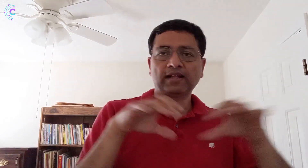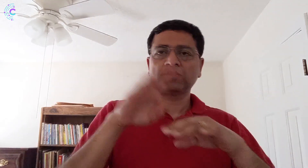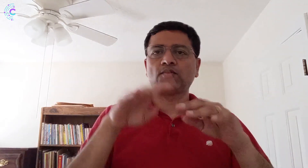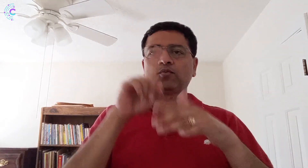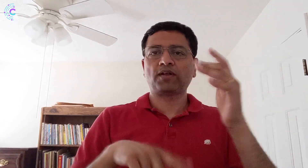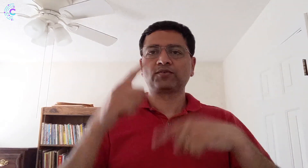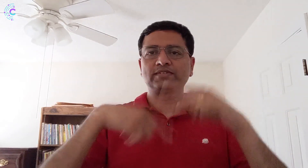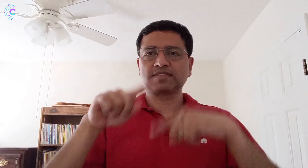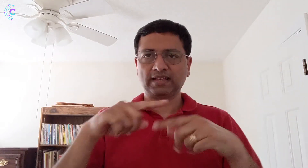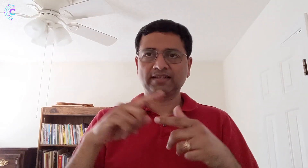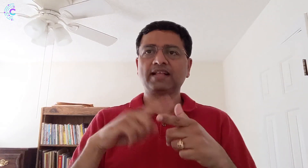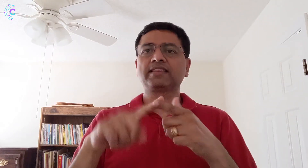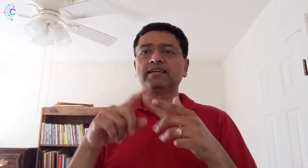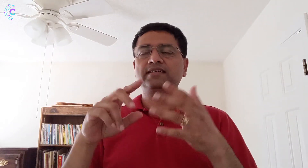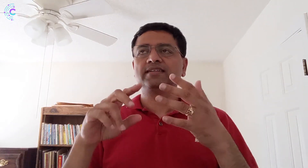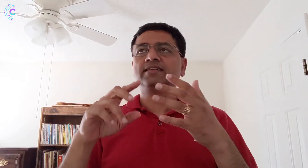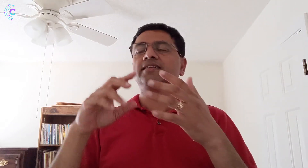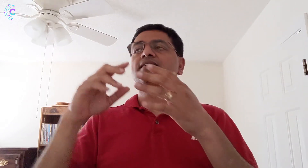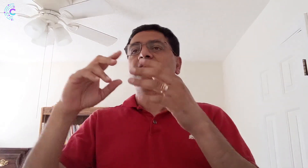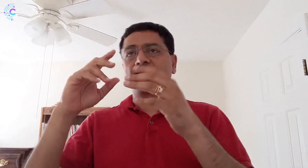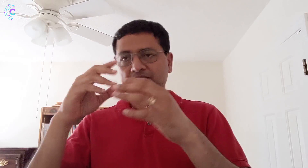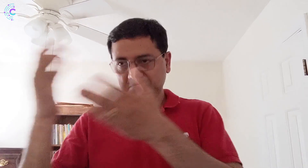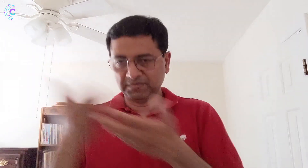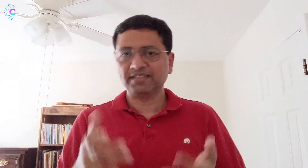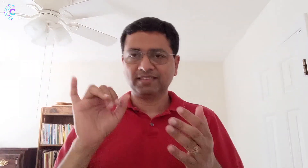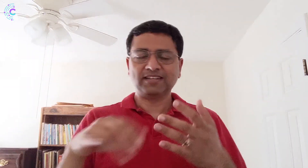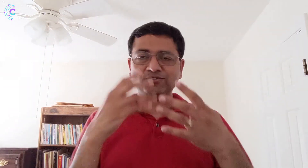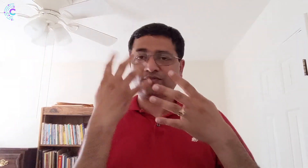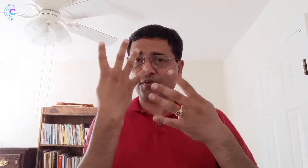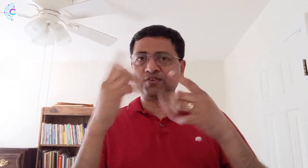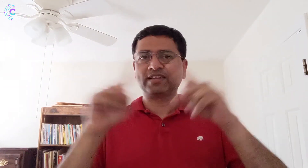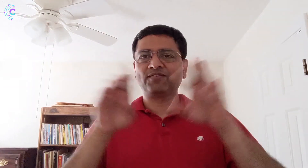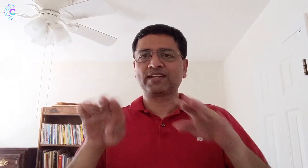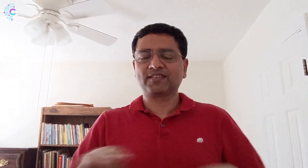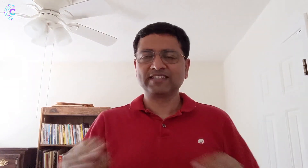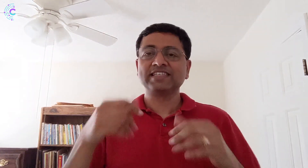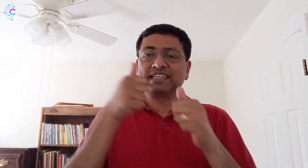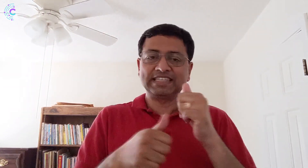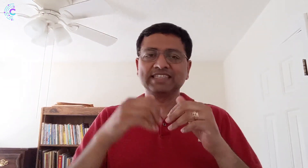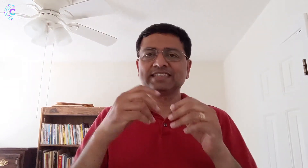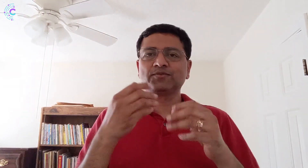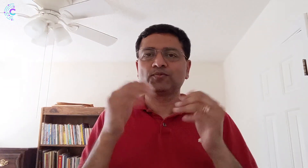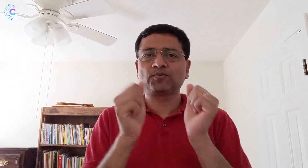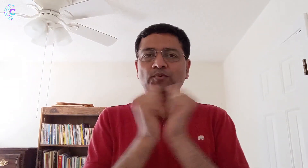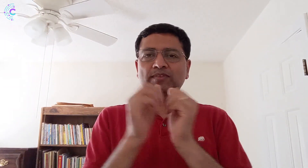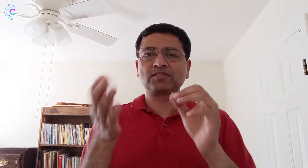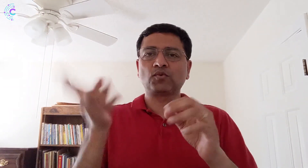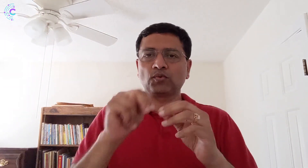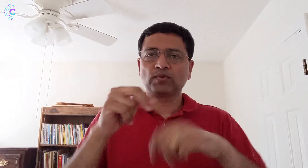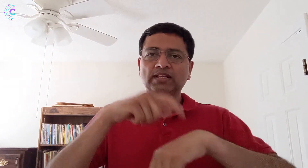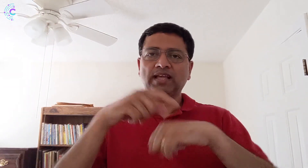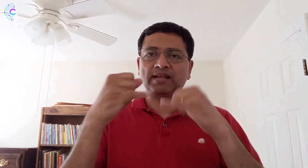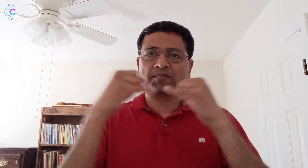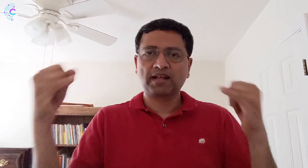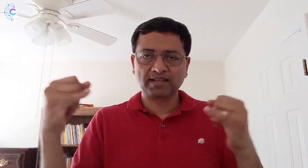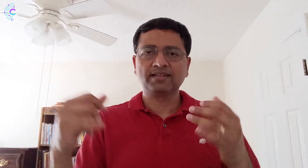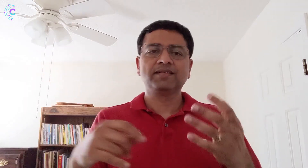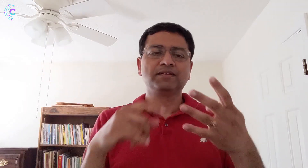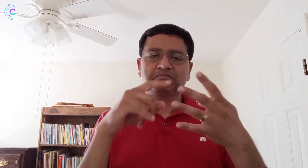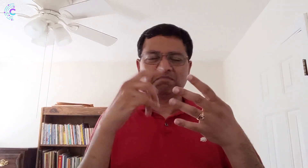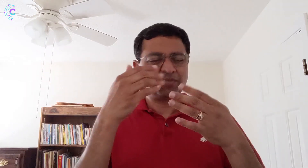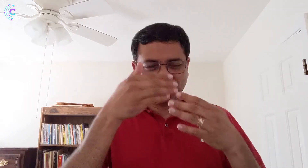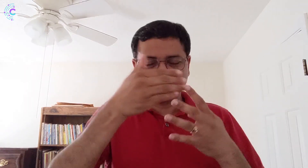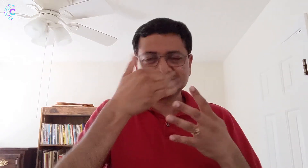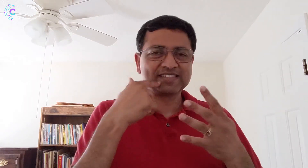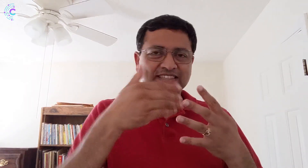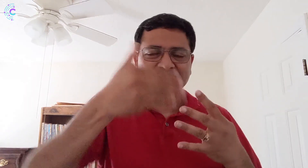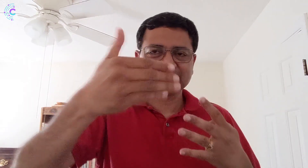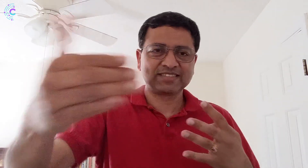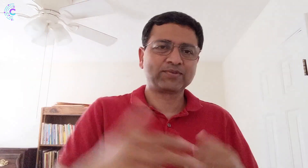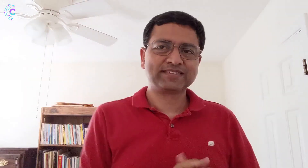you just signed then deliver what you signed. Those four things would have to be developed separately with its own timeline.